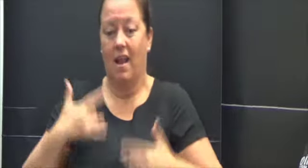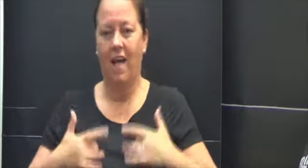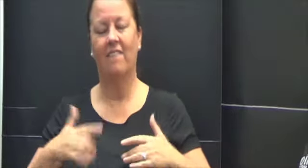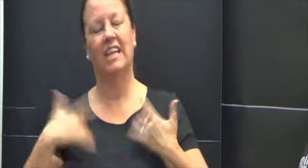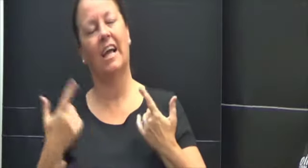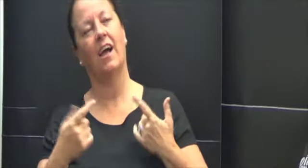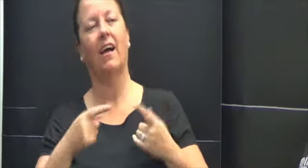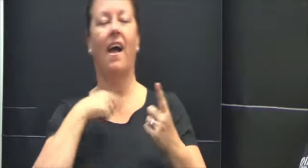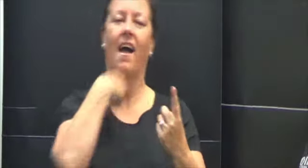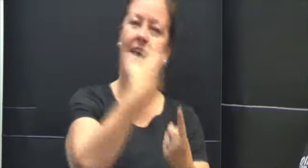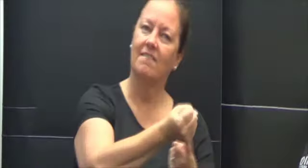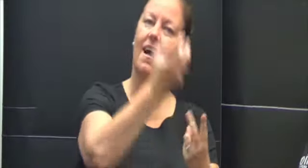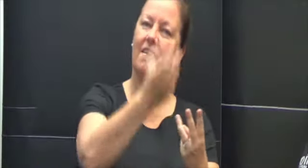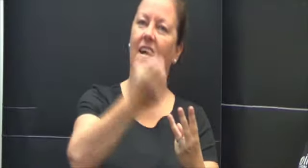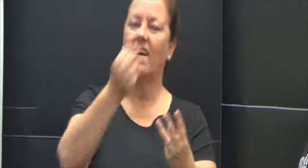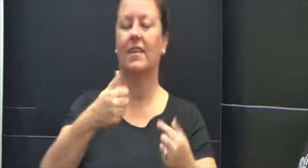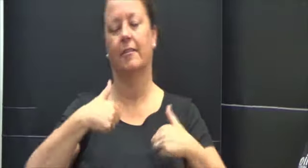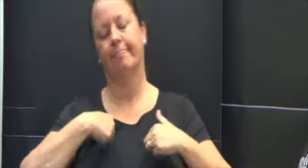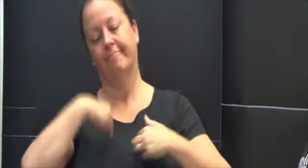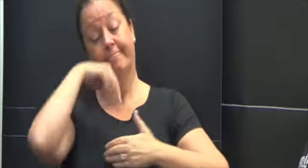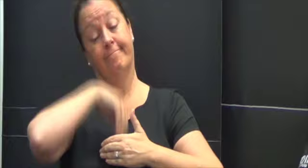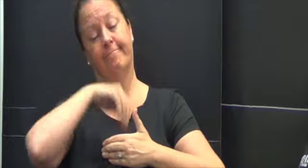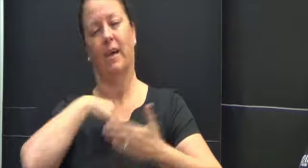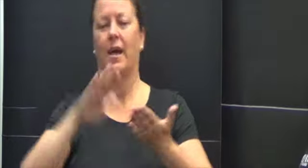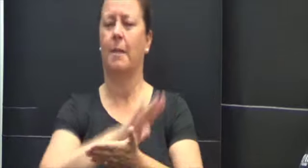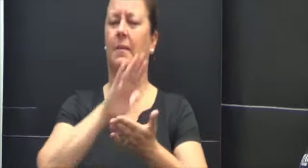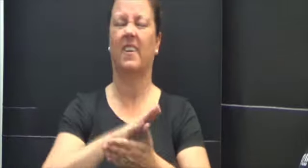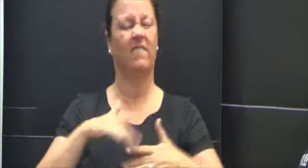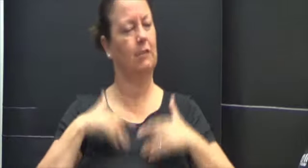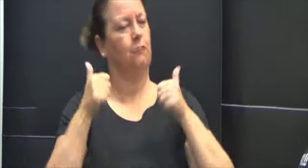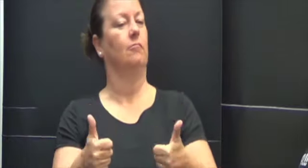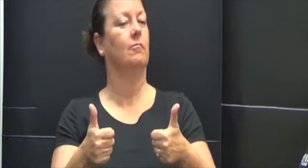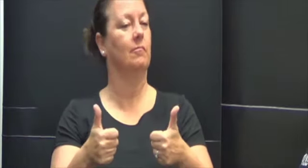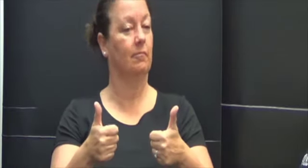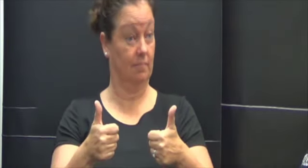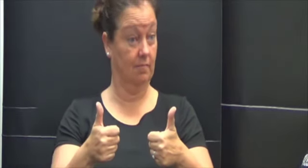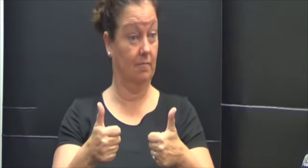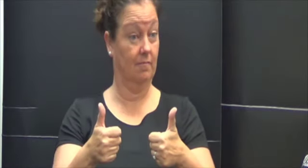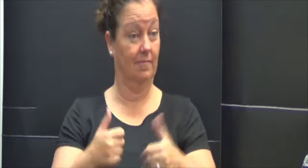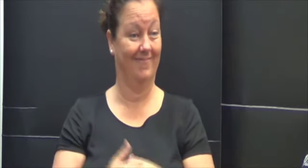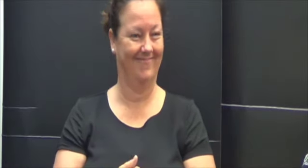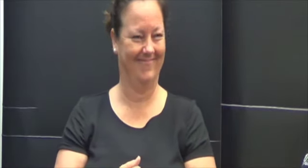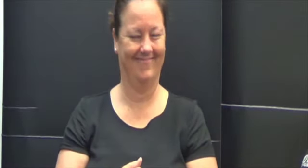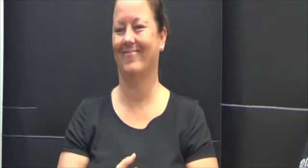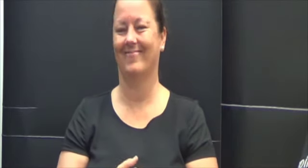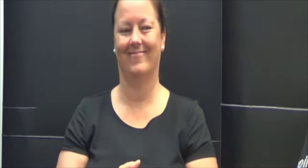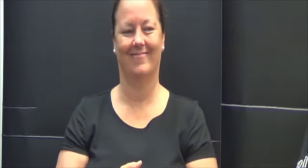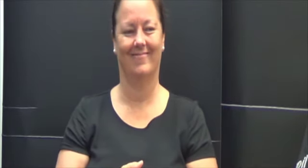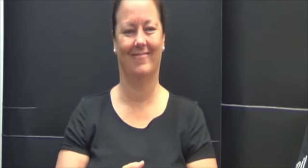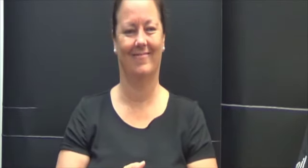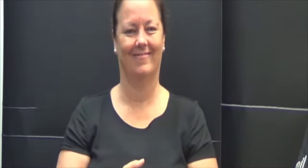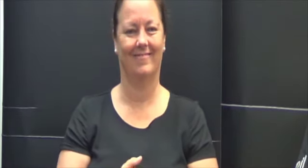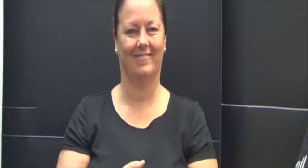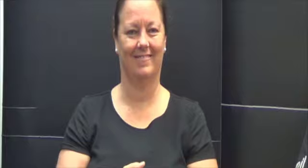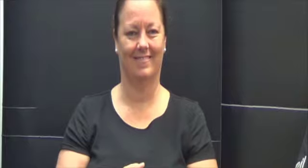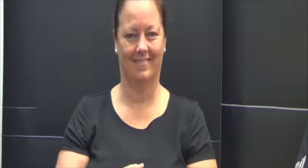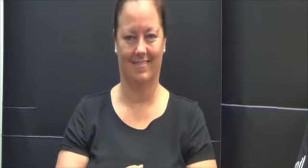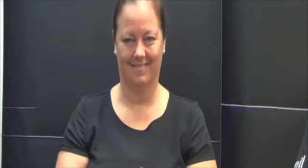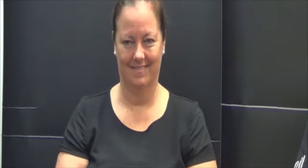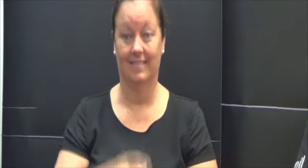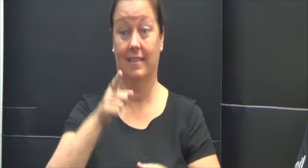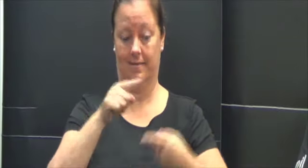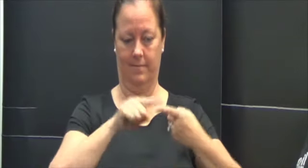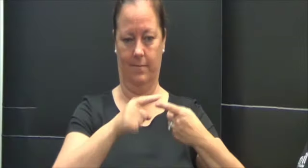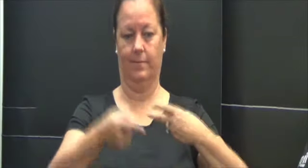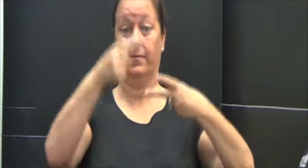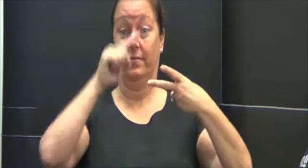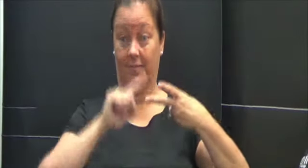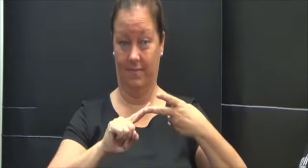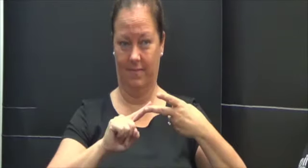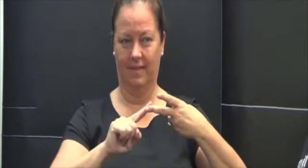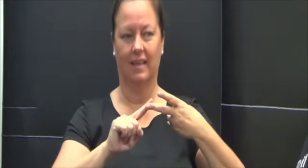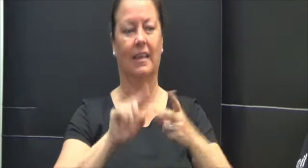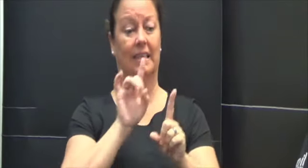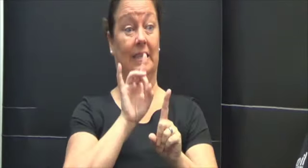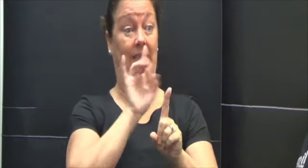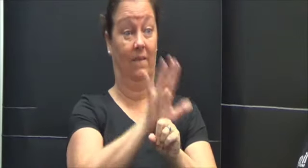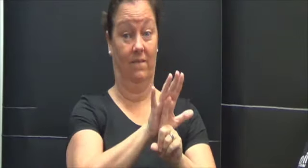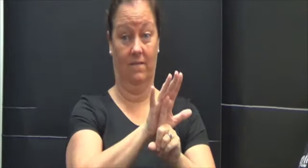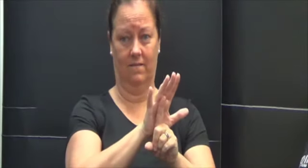then you feel content. So the next idea is Self Concept. It's another tricky one. It's